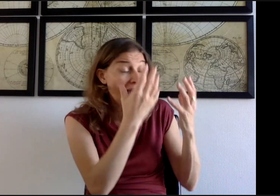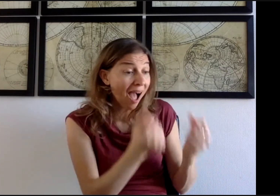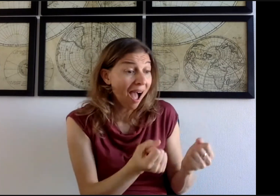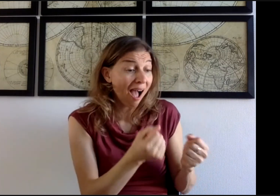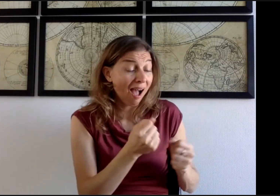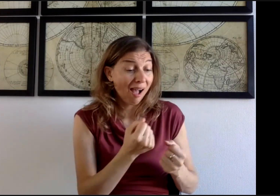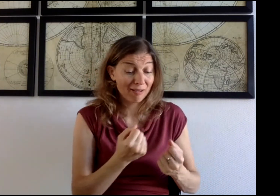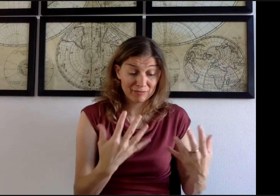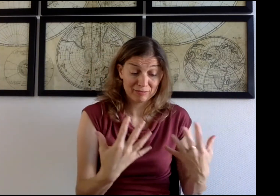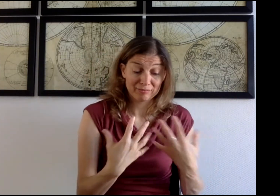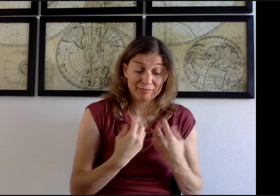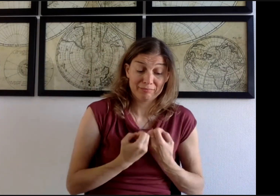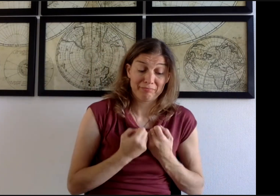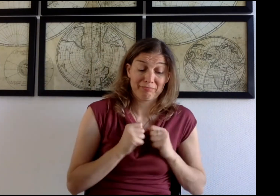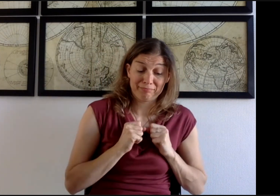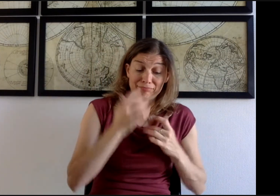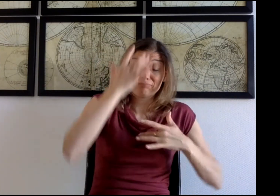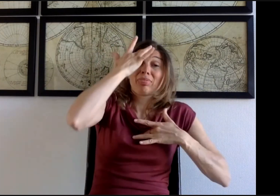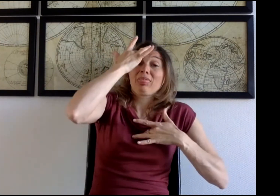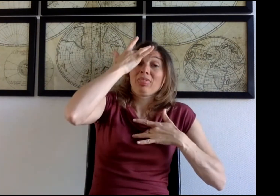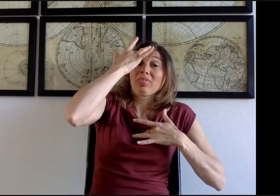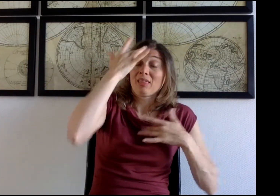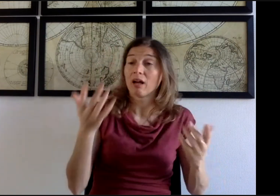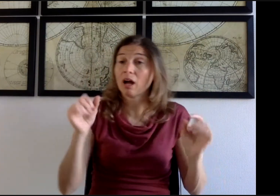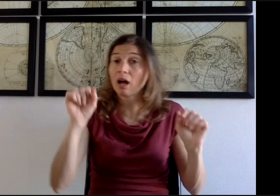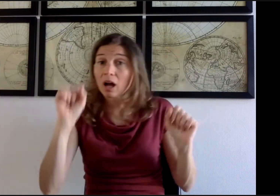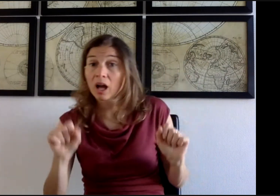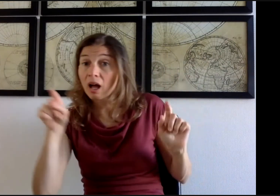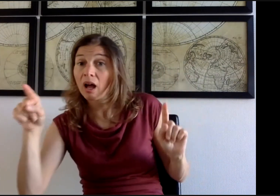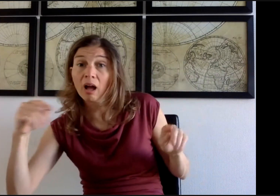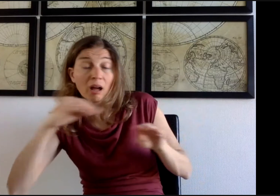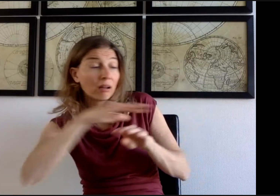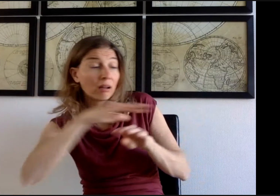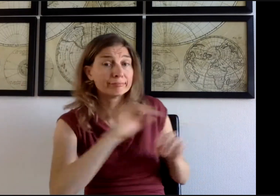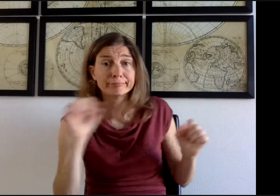For the residential service for aging people